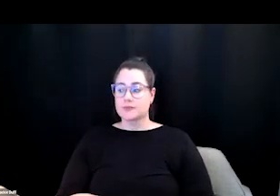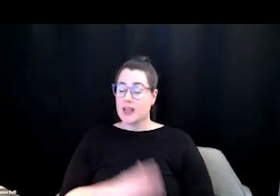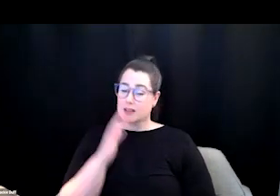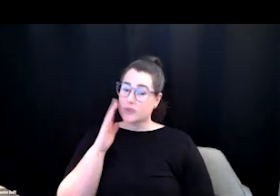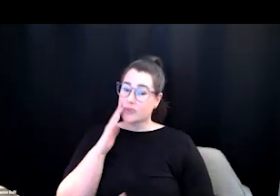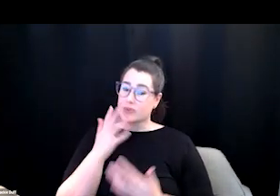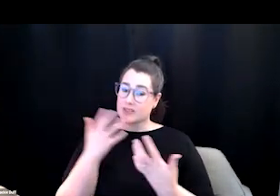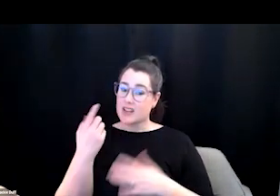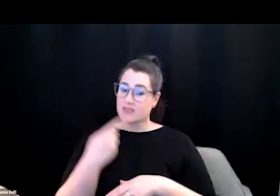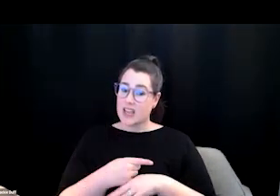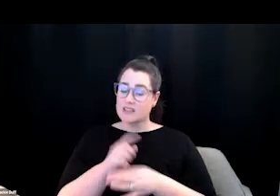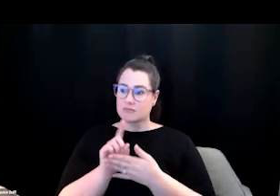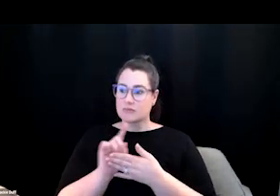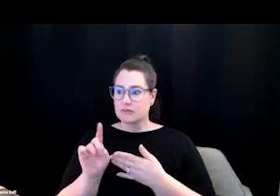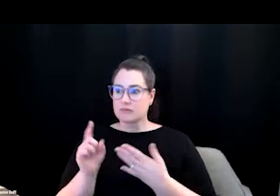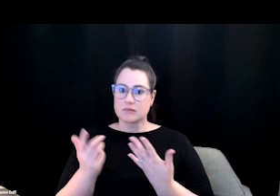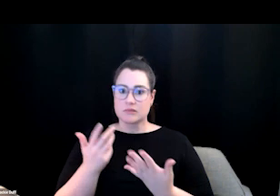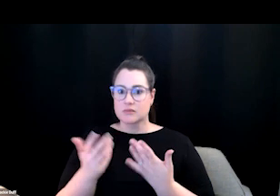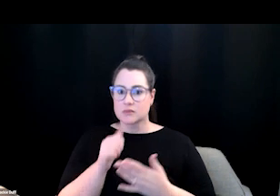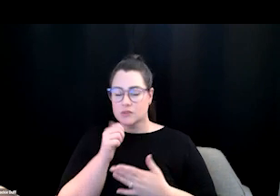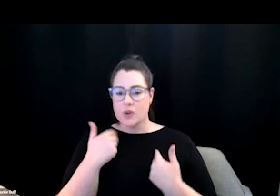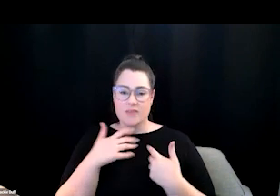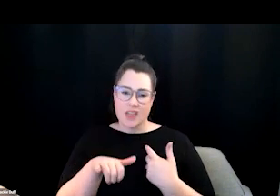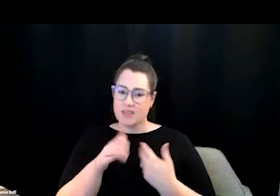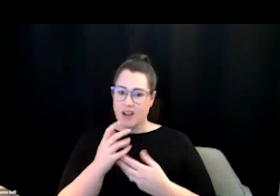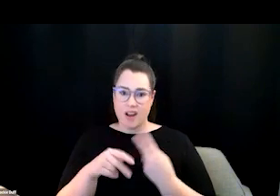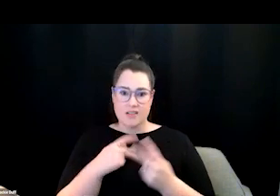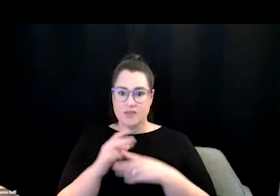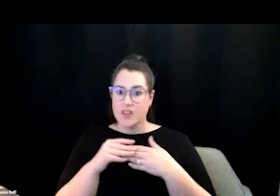I know most people don't have that kind of time. But I highly recommend it.